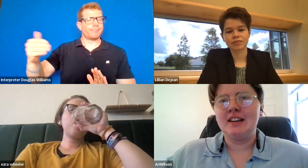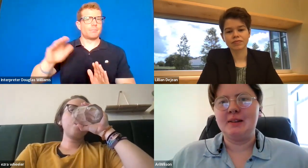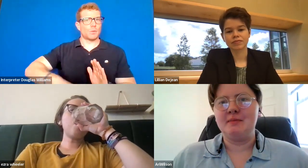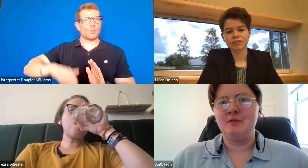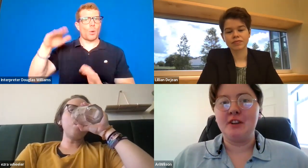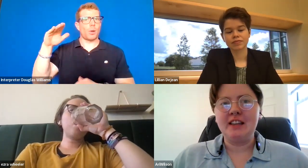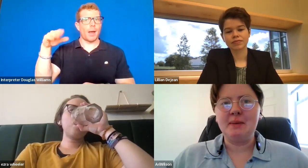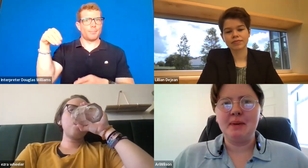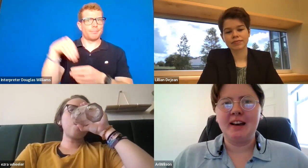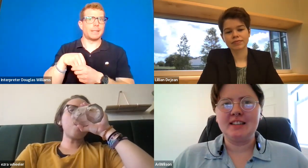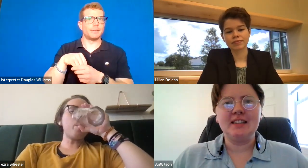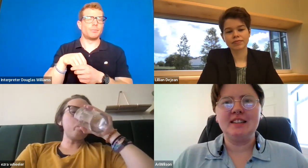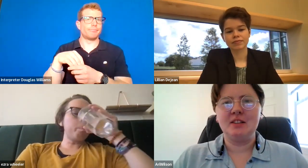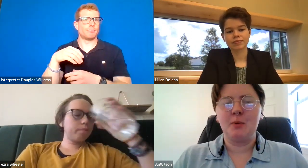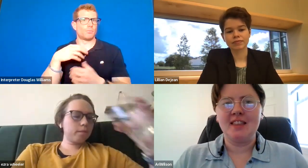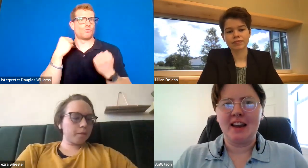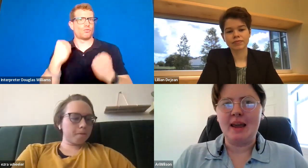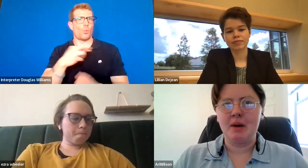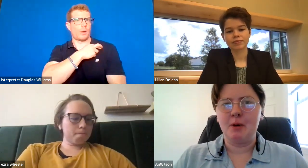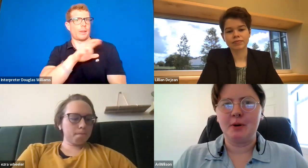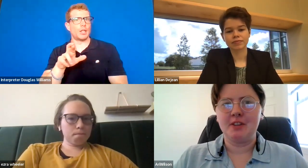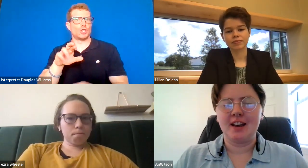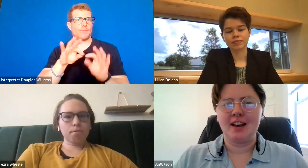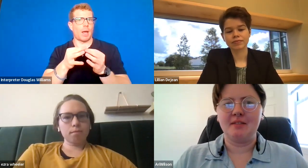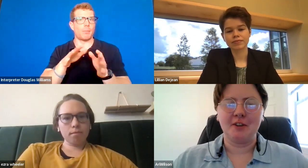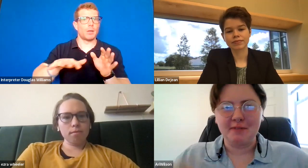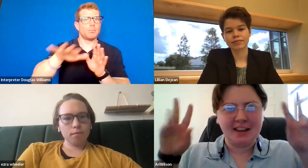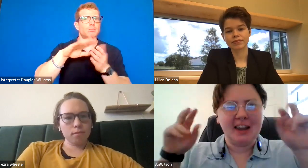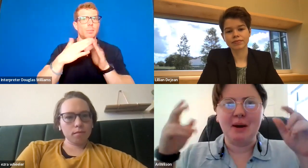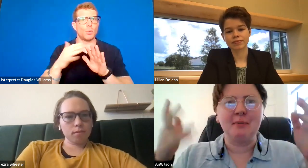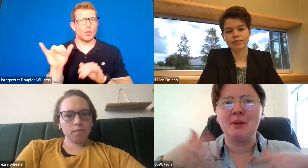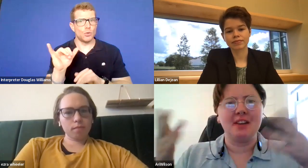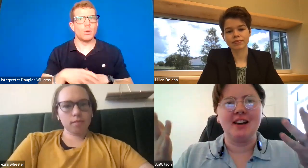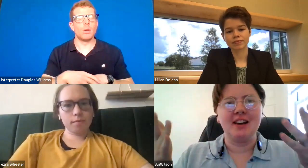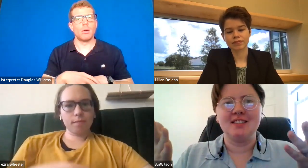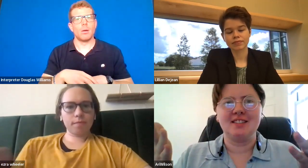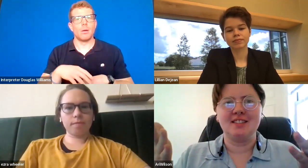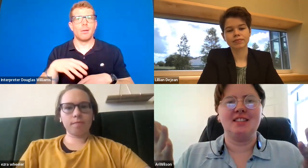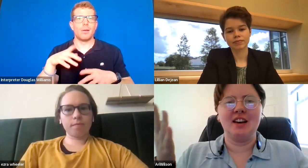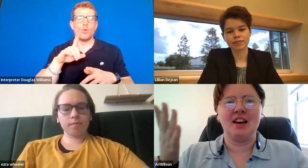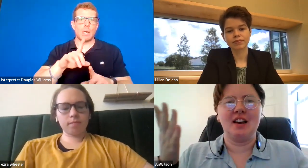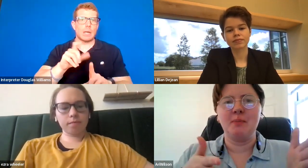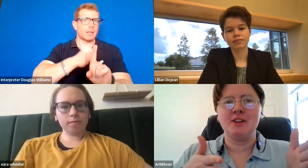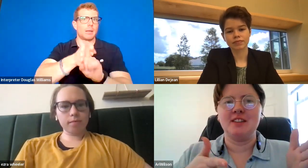Really impacted the way that I came out. both at came out a career person.